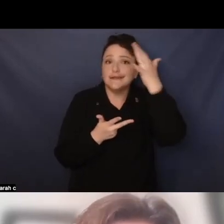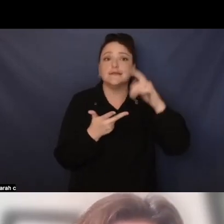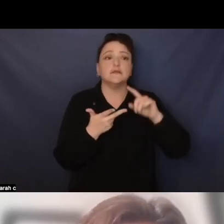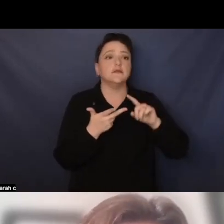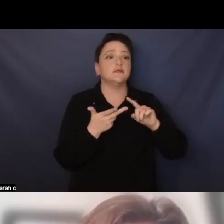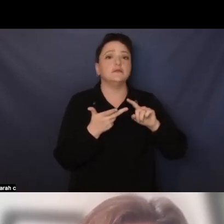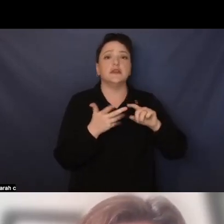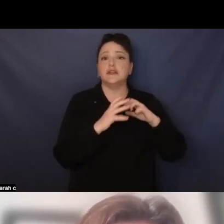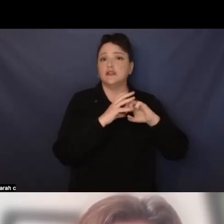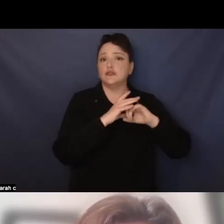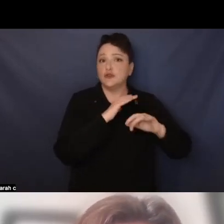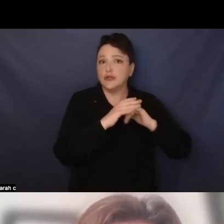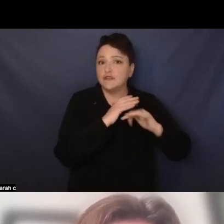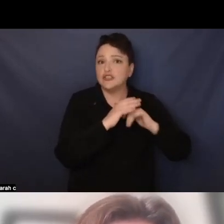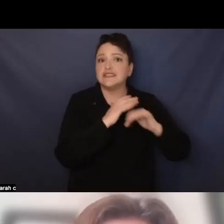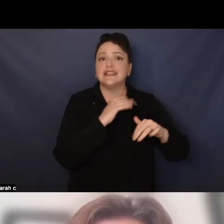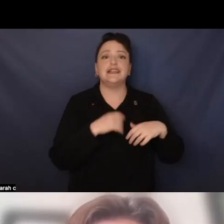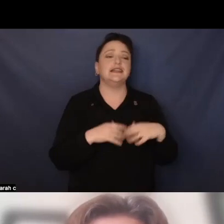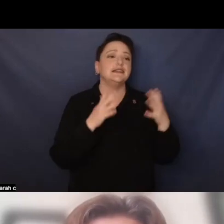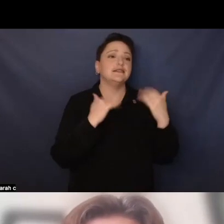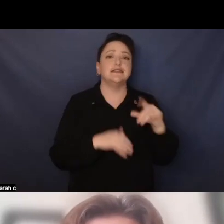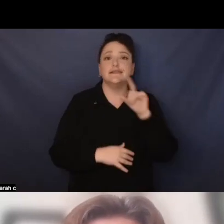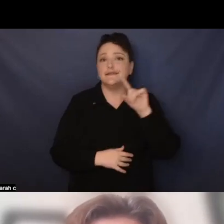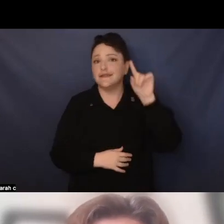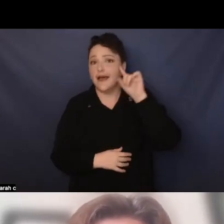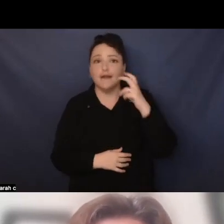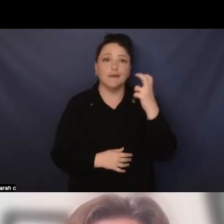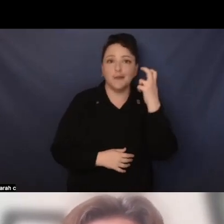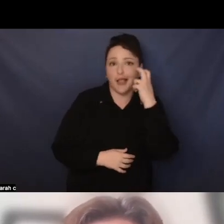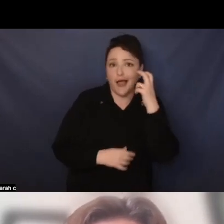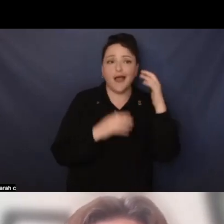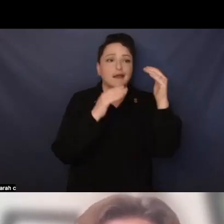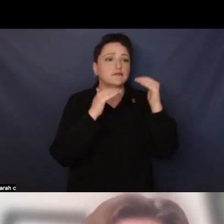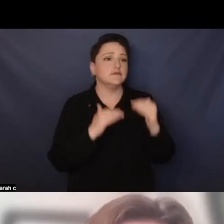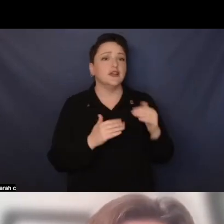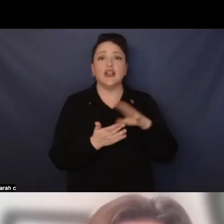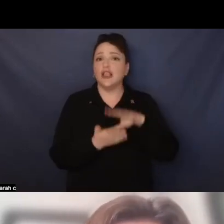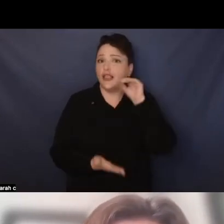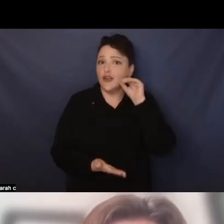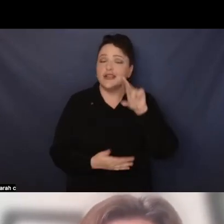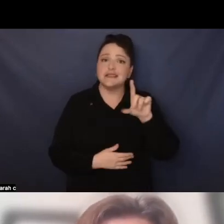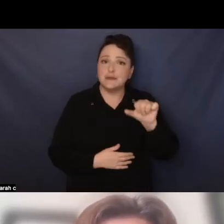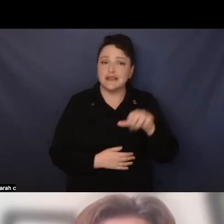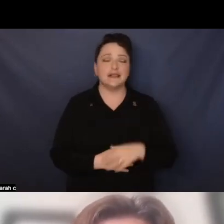being deaf or blind, learning disabilities, ADHD, dementia,